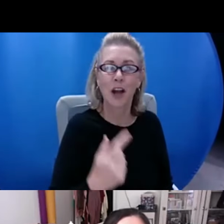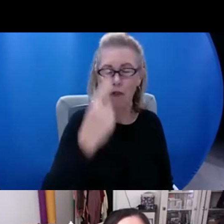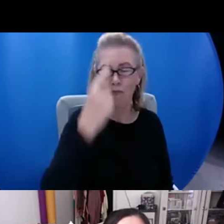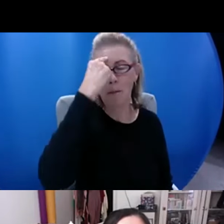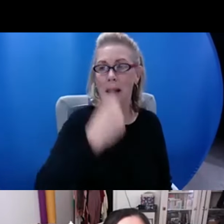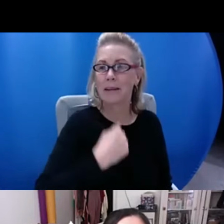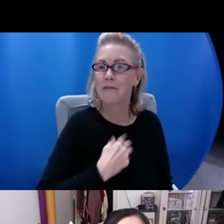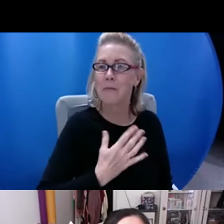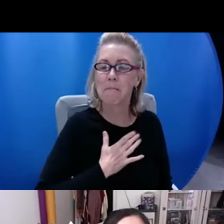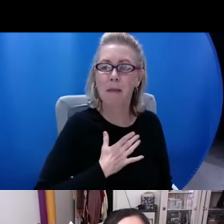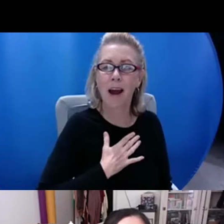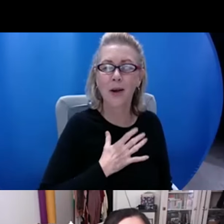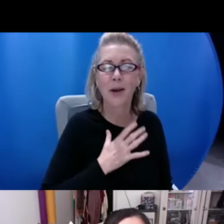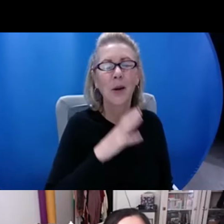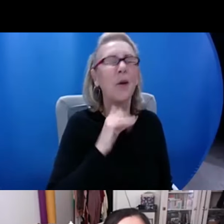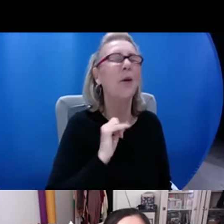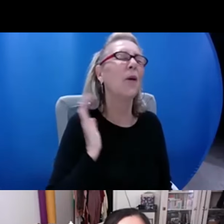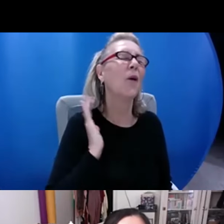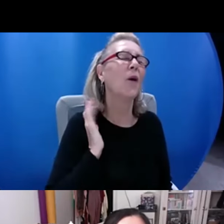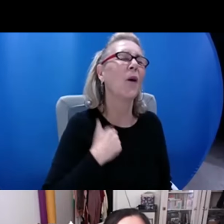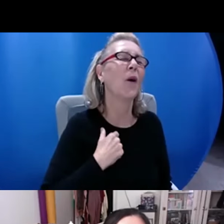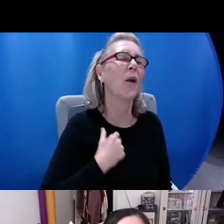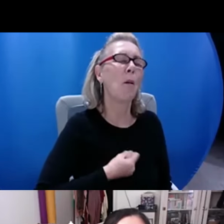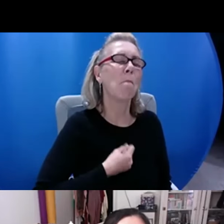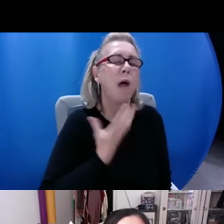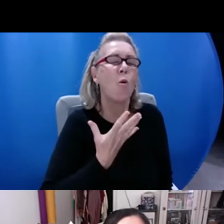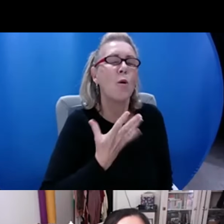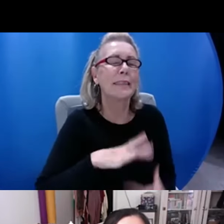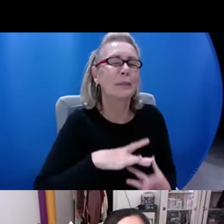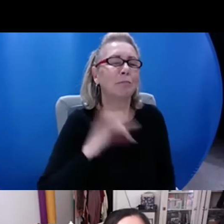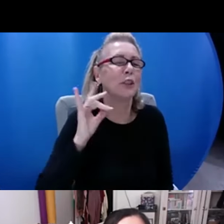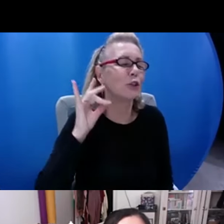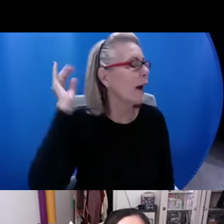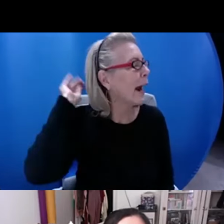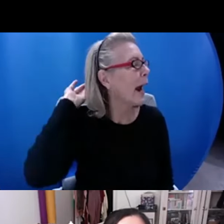poet spirit so I'm glad that you were able to share in the spirit of June Jordan, the great